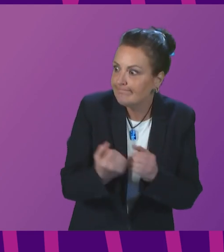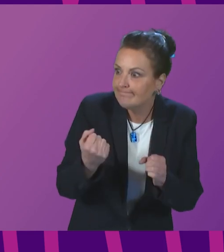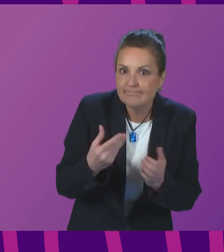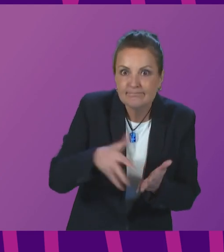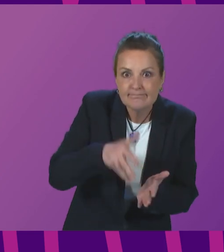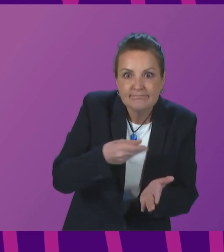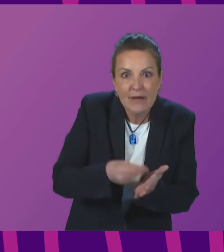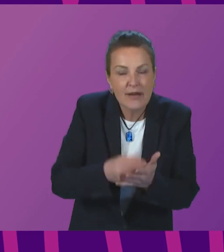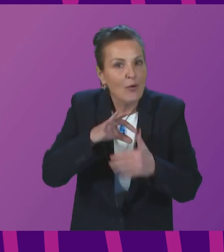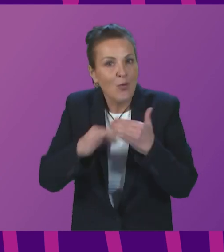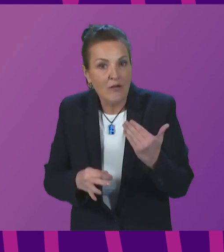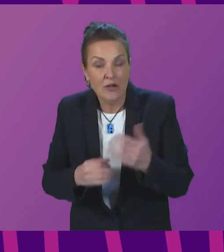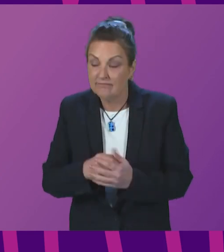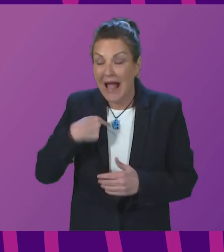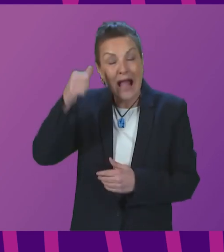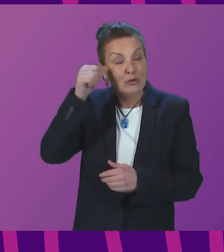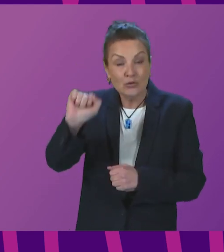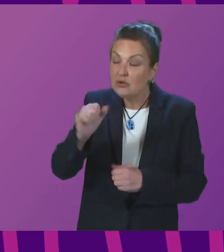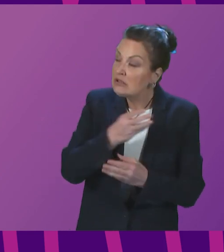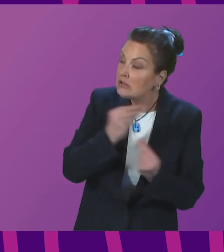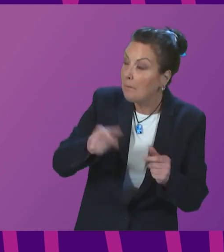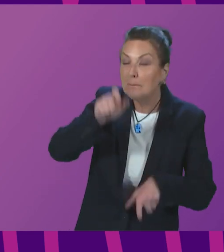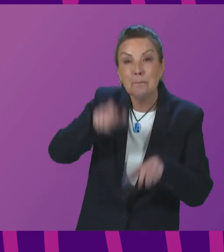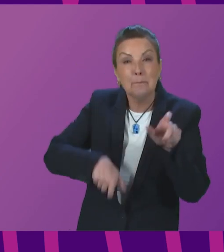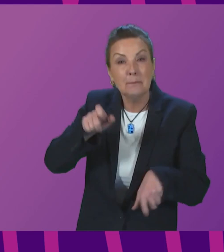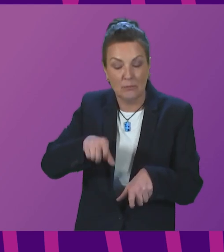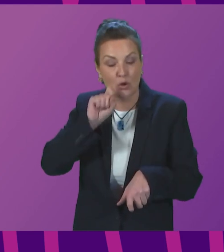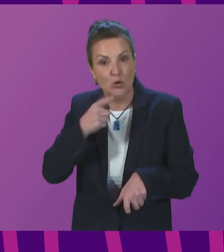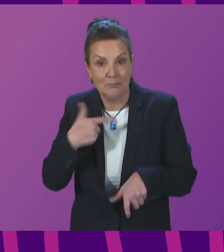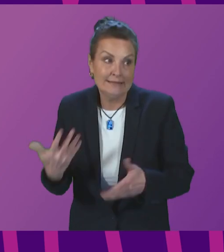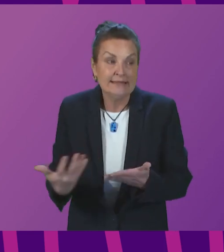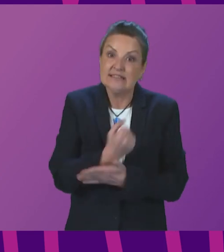or TARA, Survivors of Human Trafficking in Scotland and Scotland Against Modern Slavery